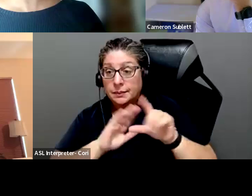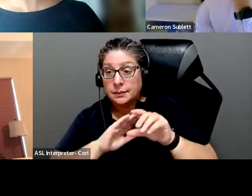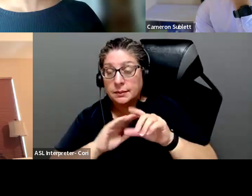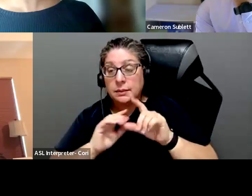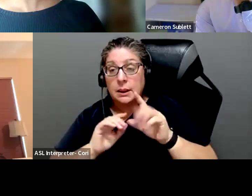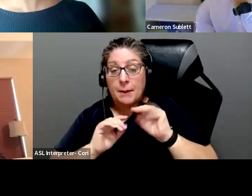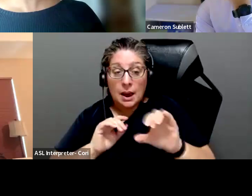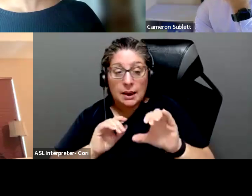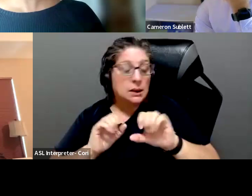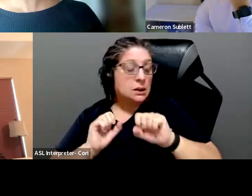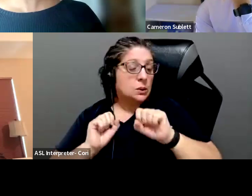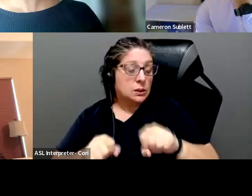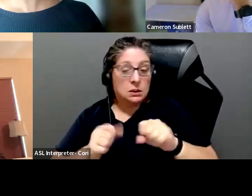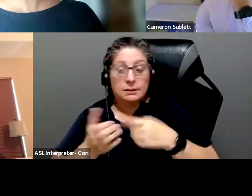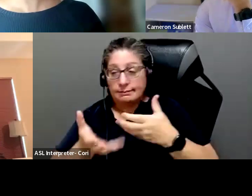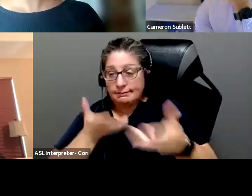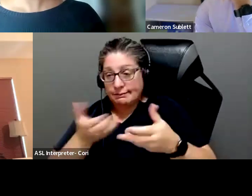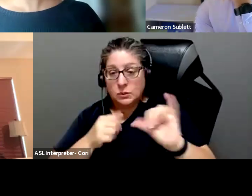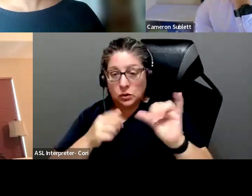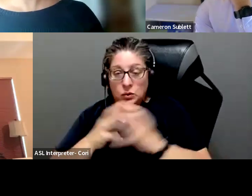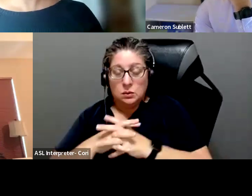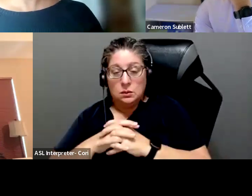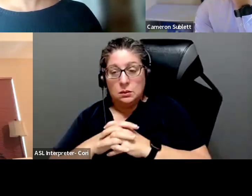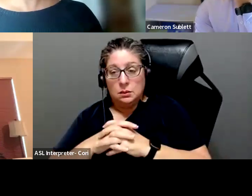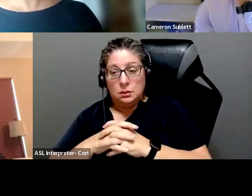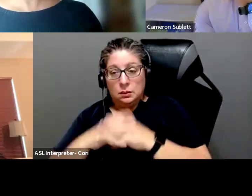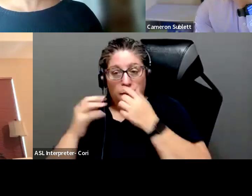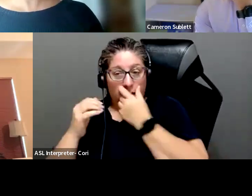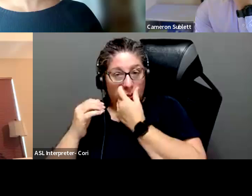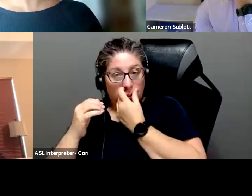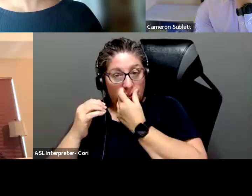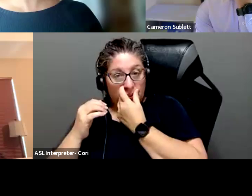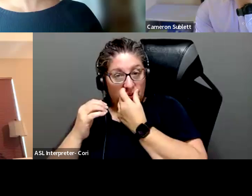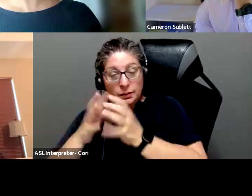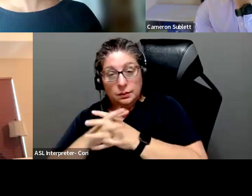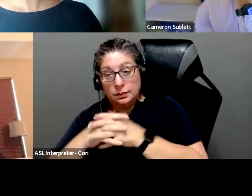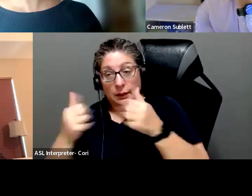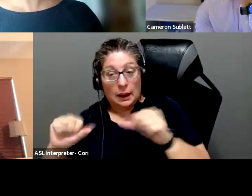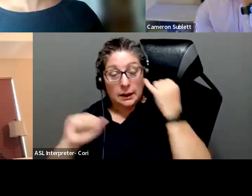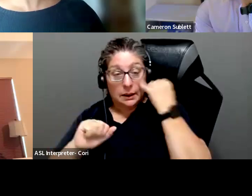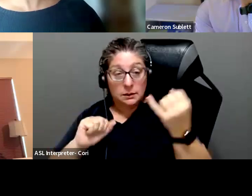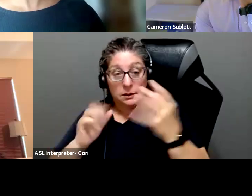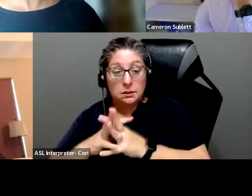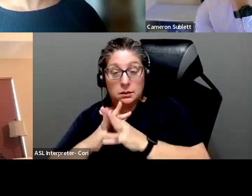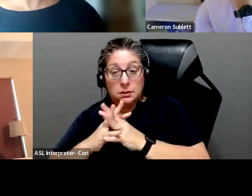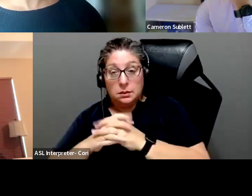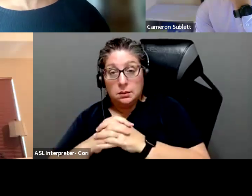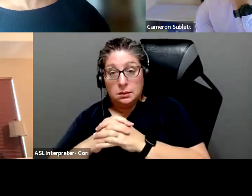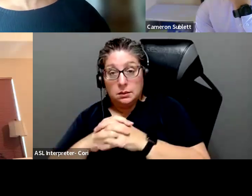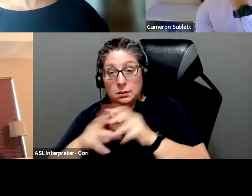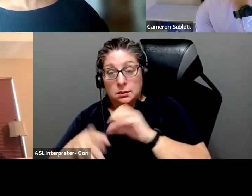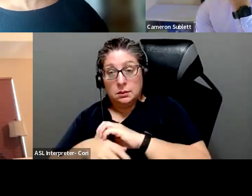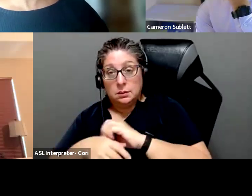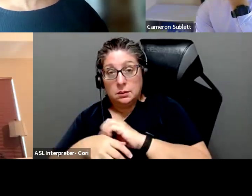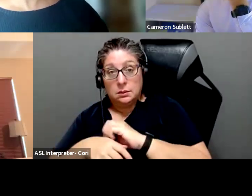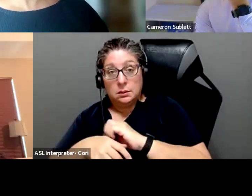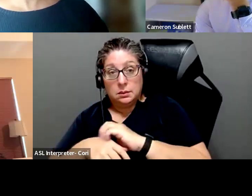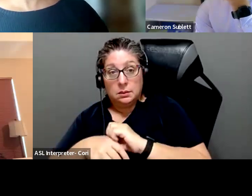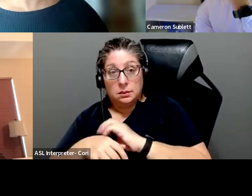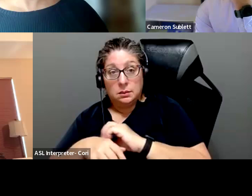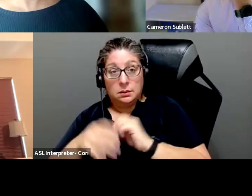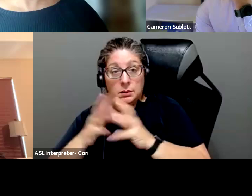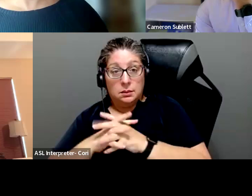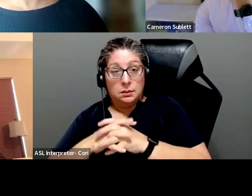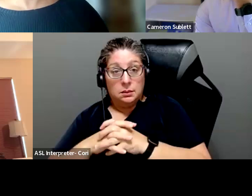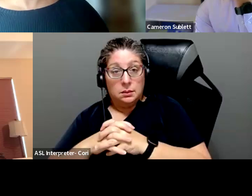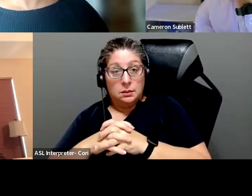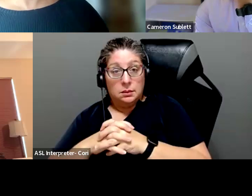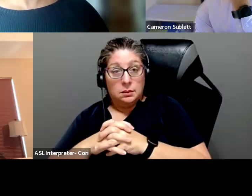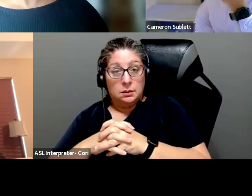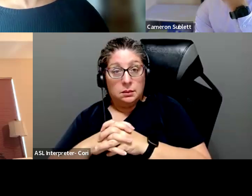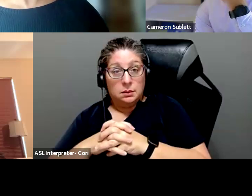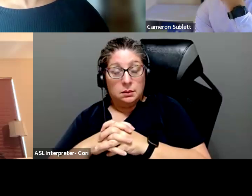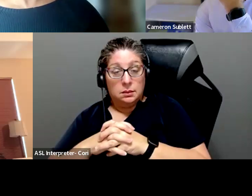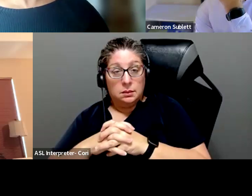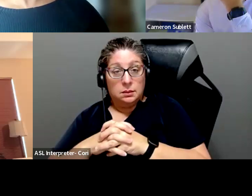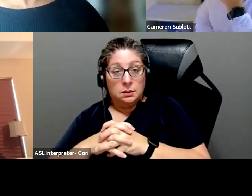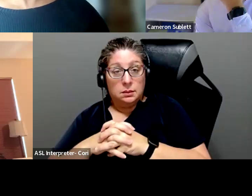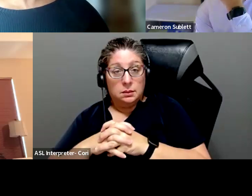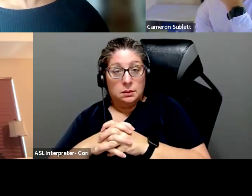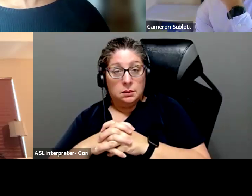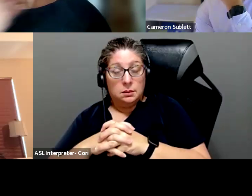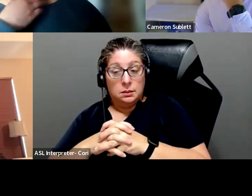And we can communicate that way as well. Any ideas do you all